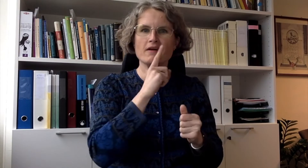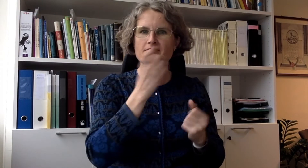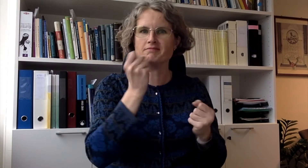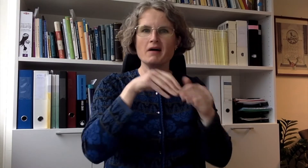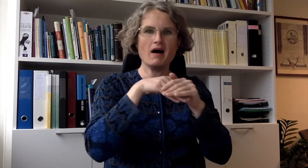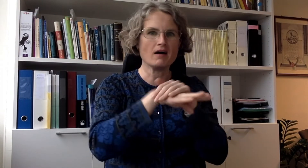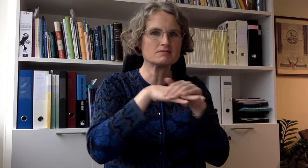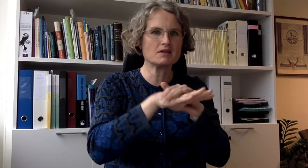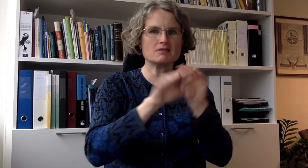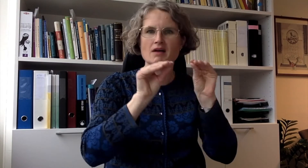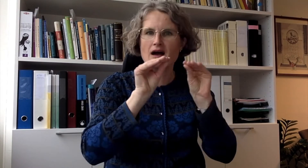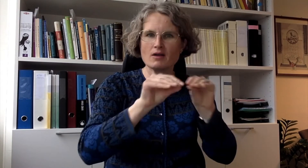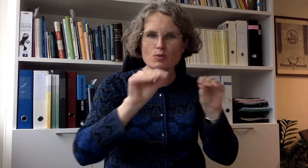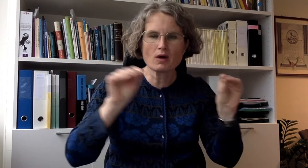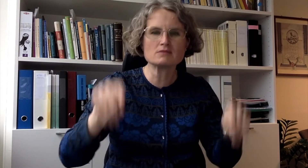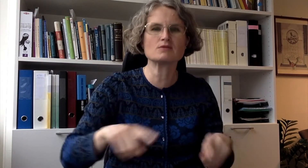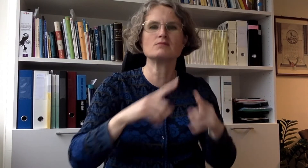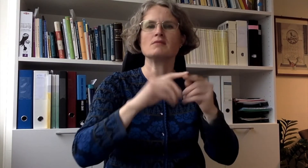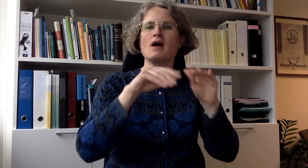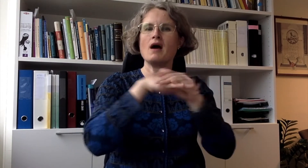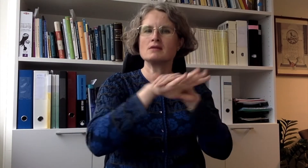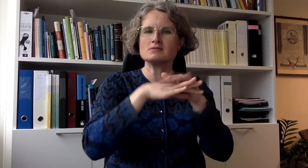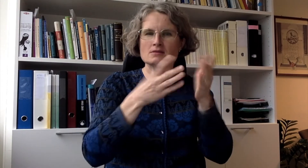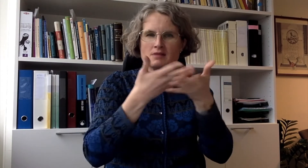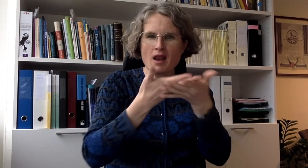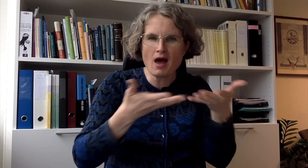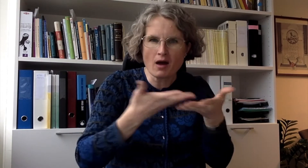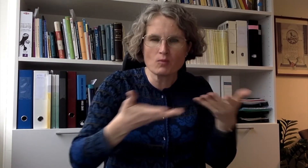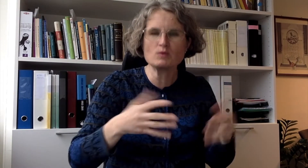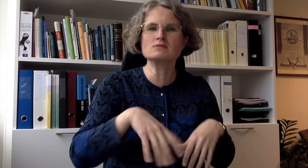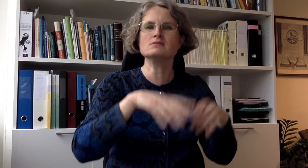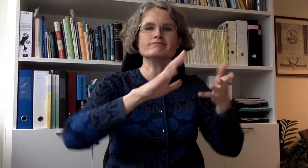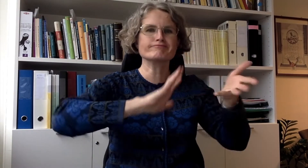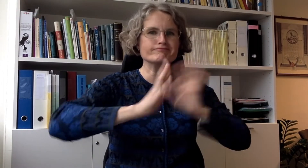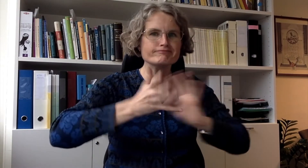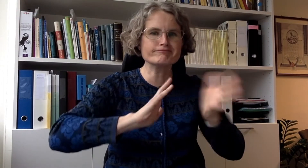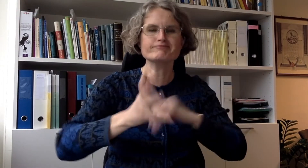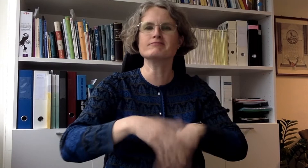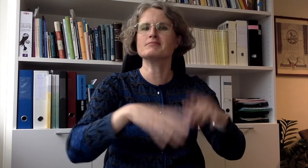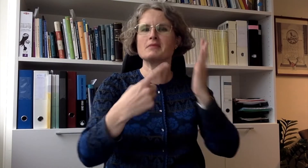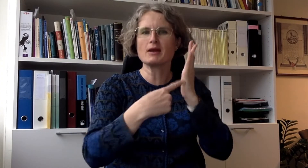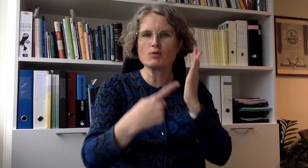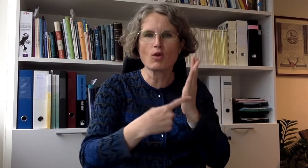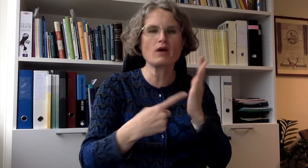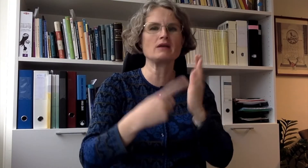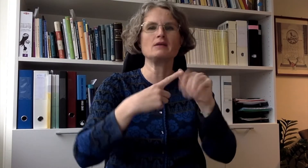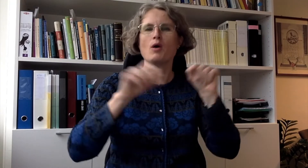Some have access to education, sign language and technology,